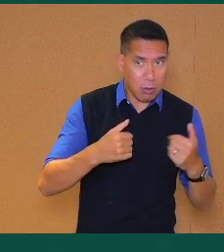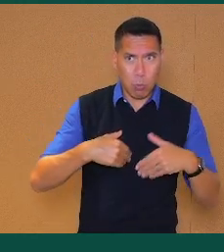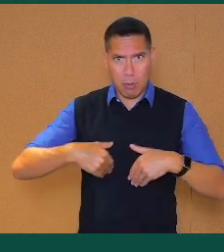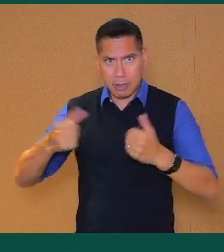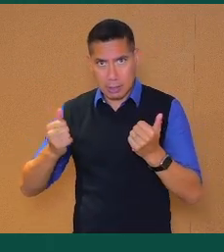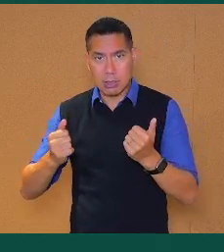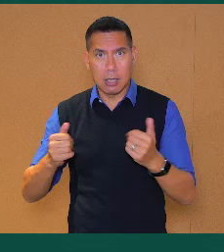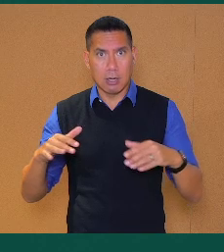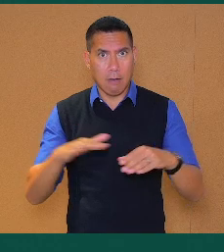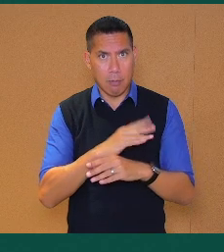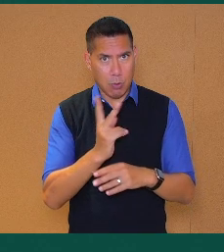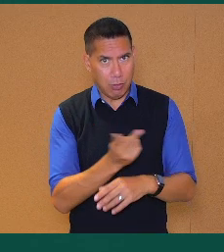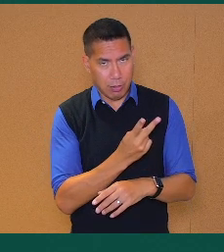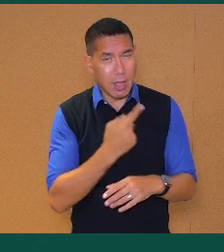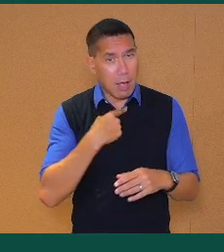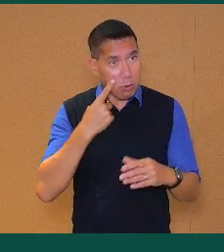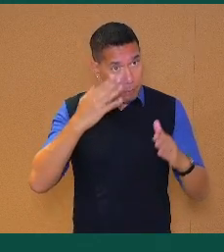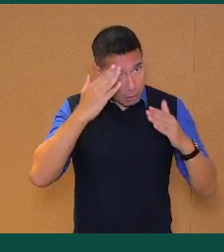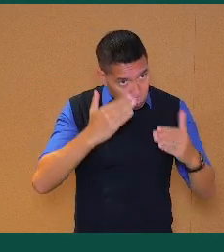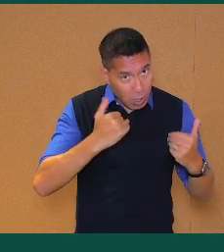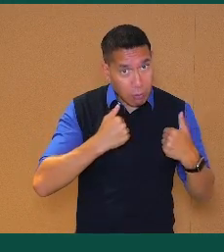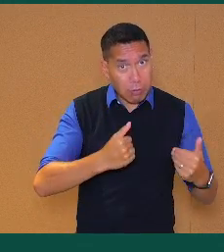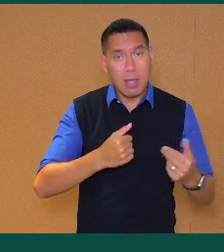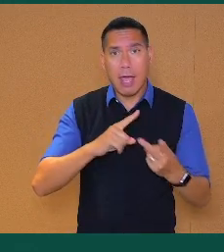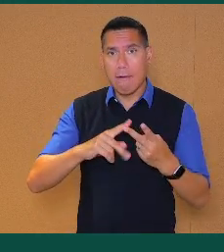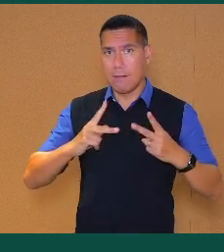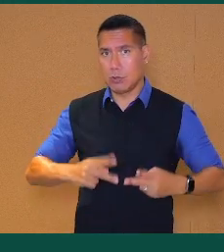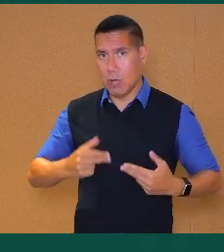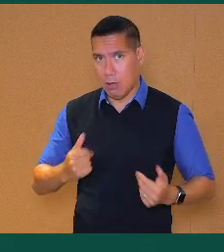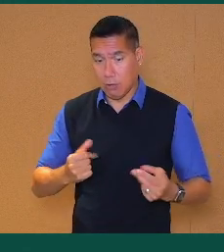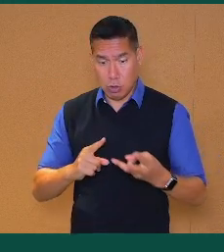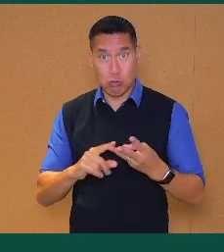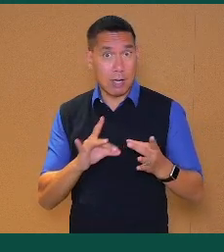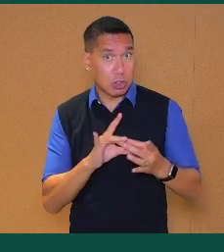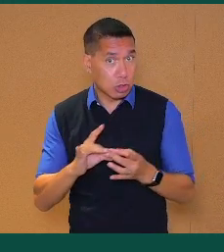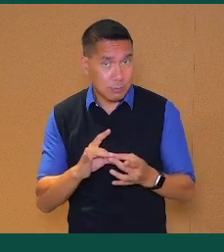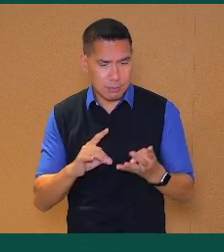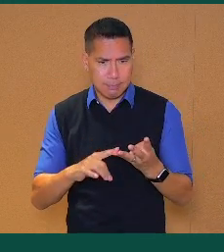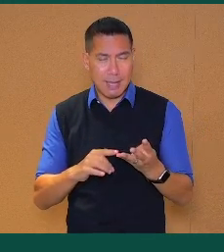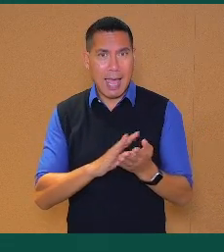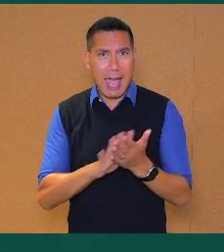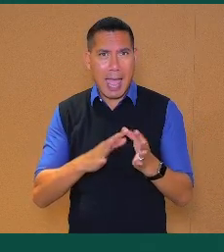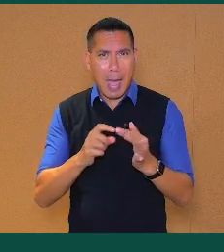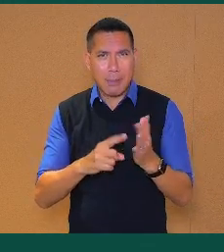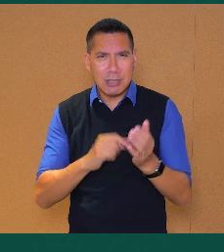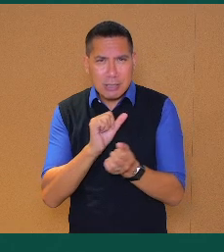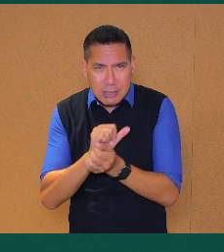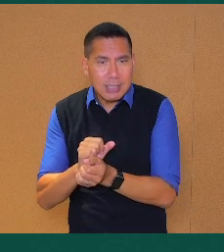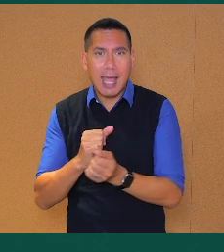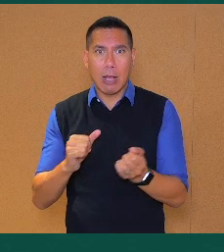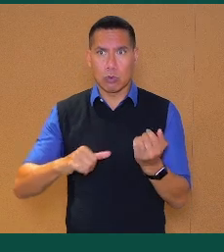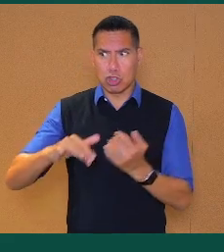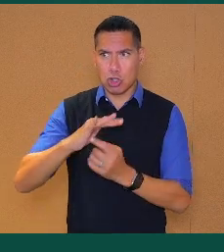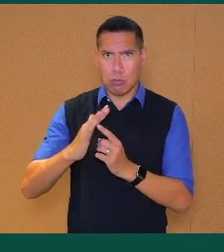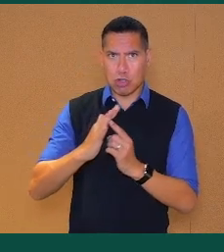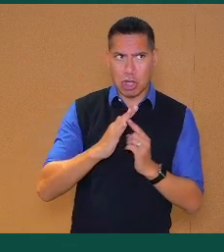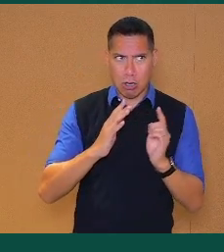their experiences.